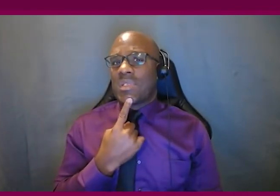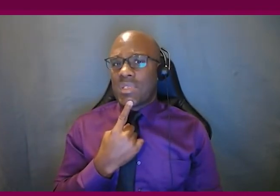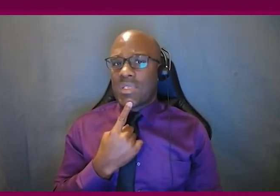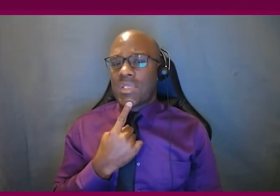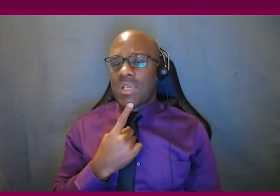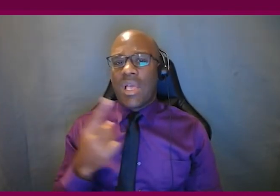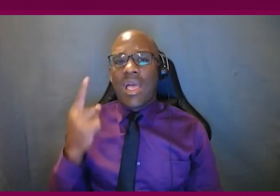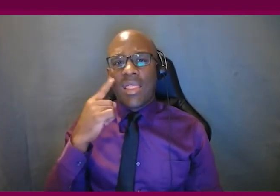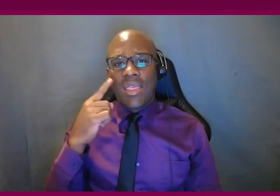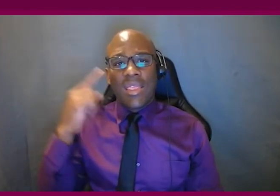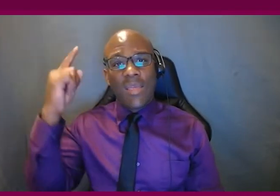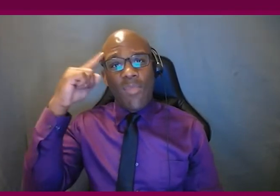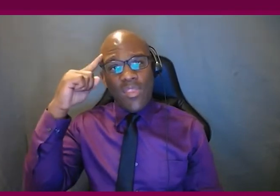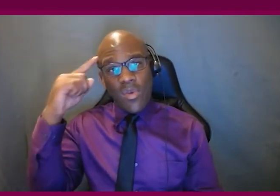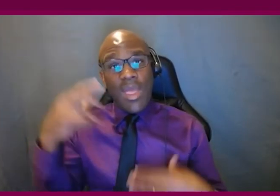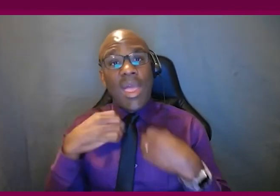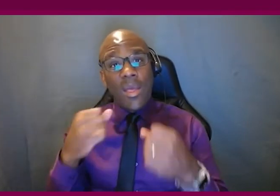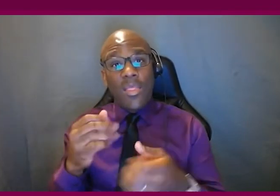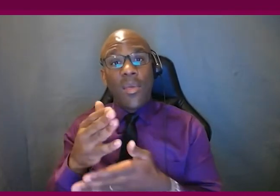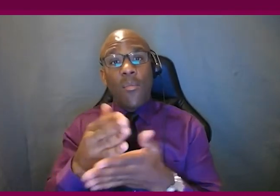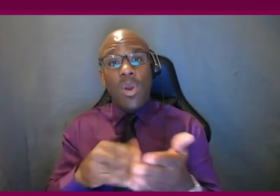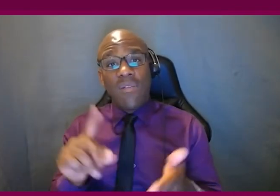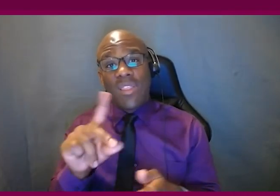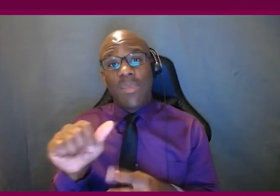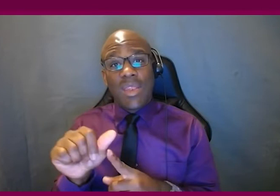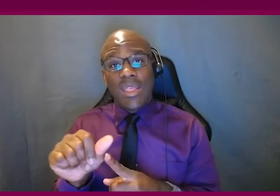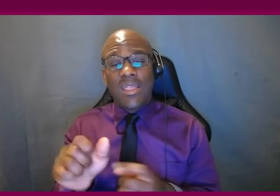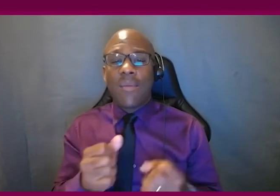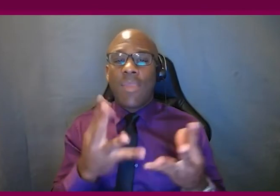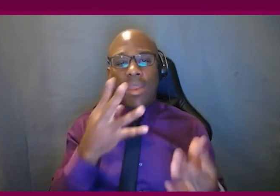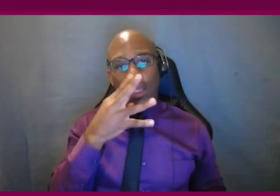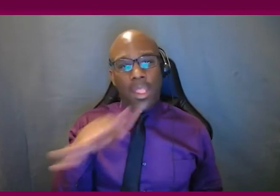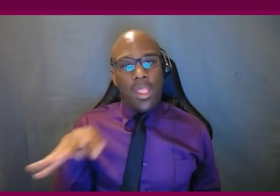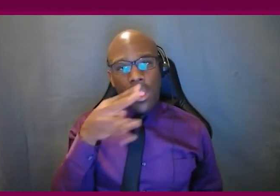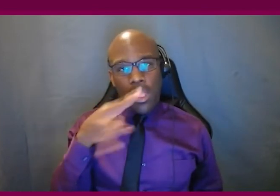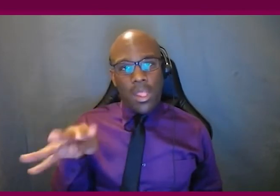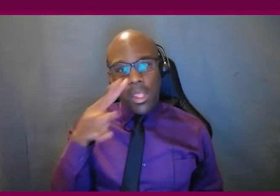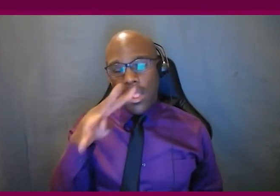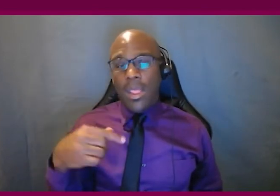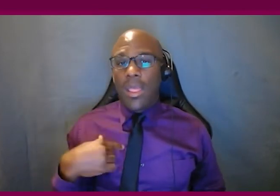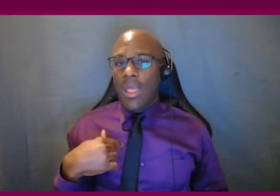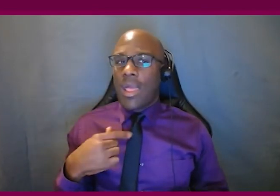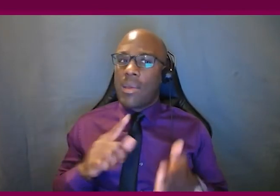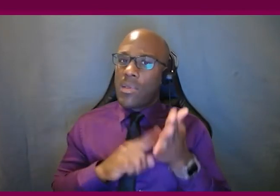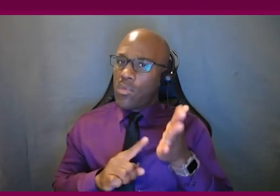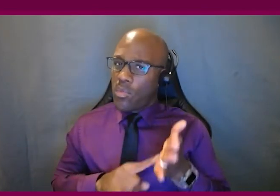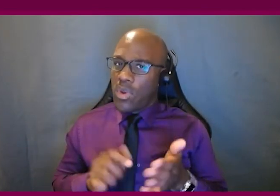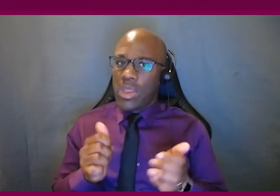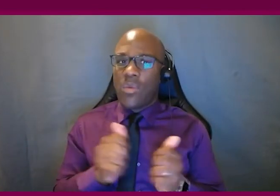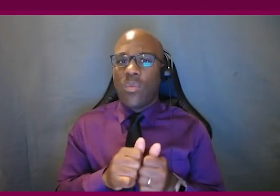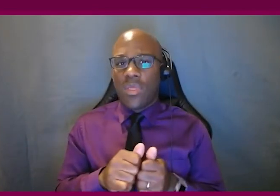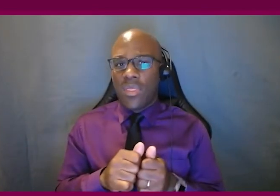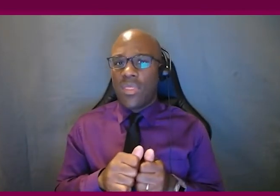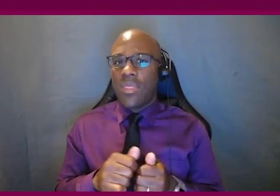But it's sort certainly where my interest lies because I think it's just highly unexplored right now.